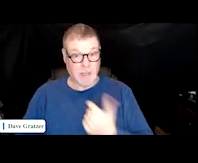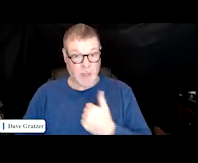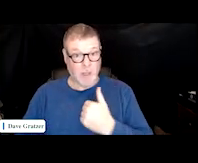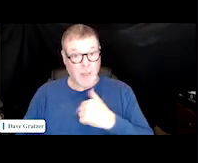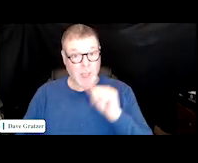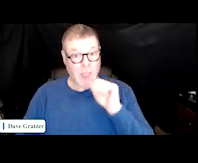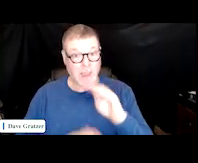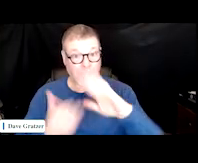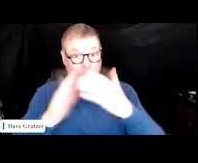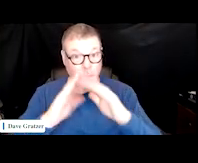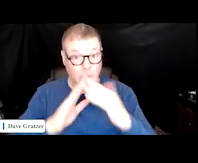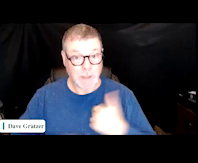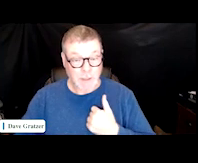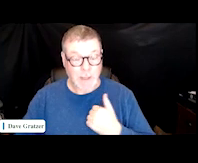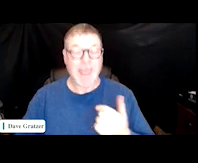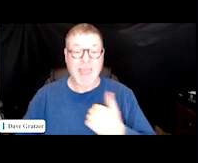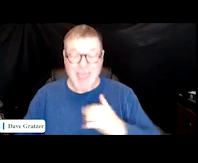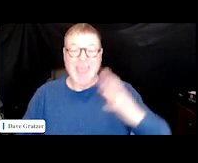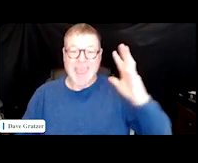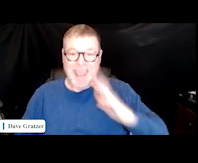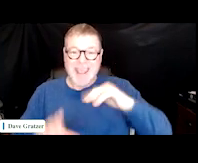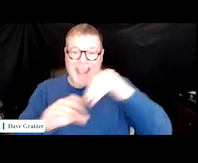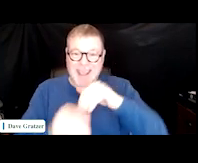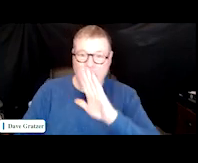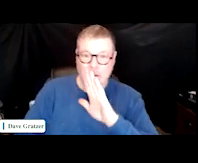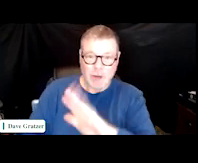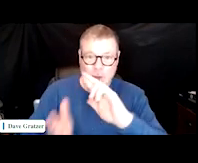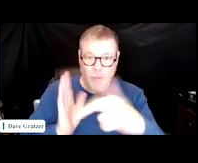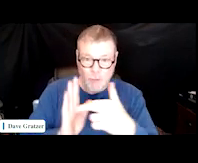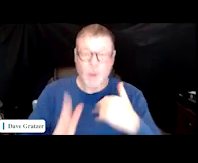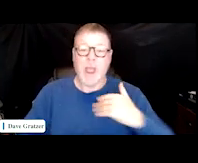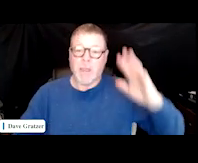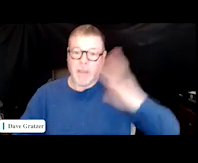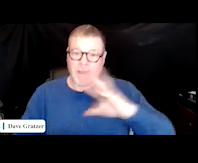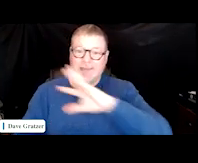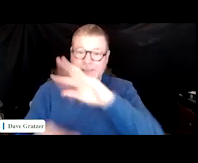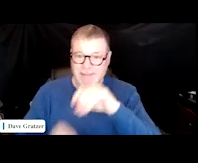By that I mean I was once her and once in that community. They saw me at my worst,